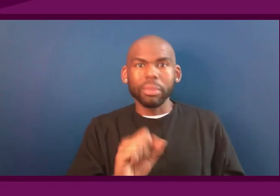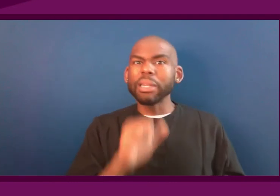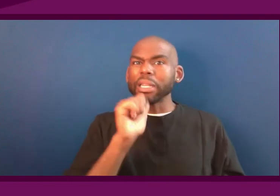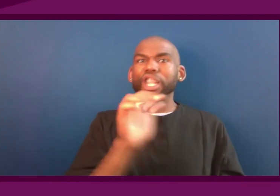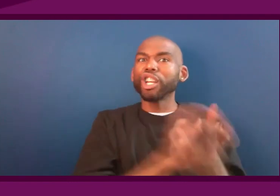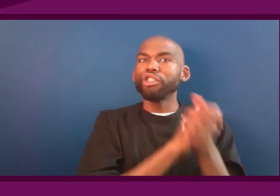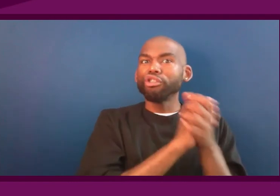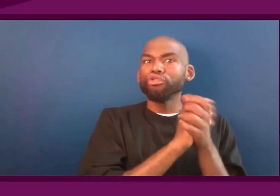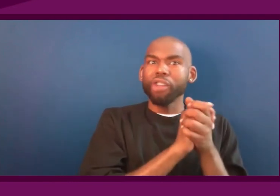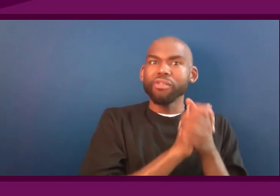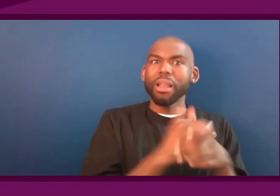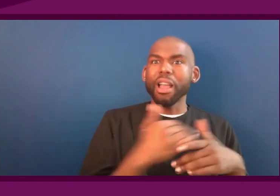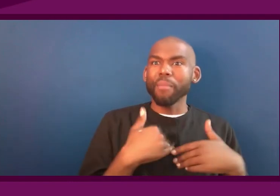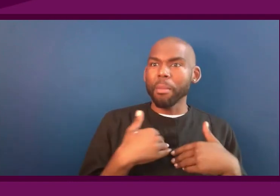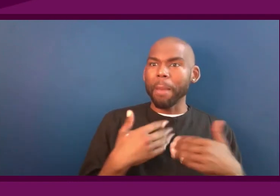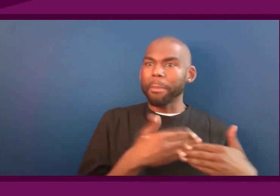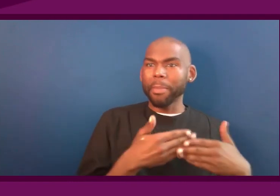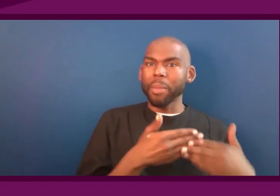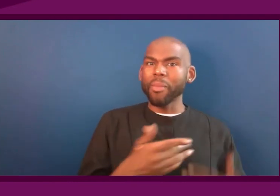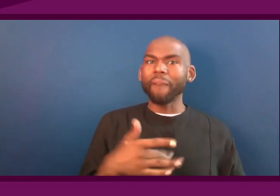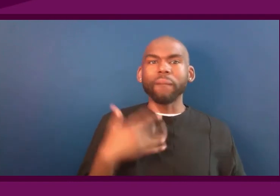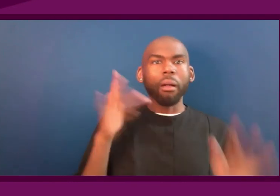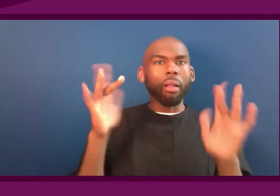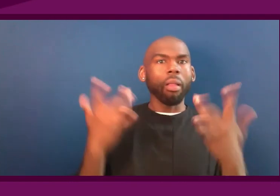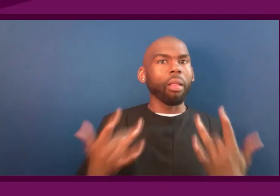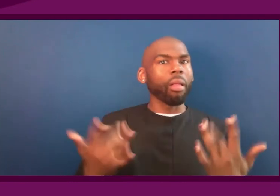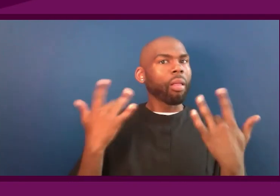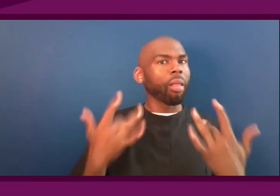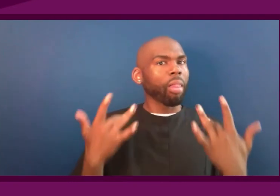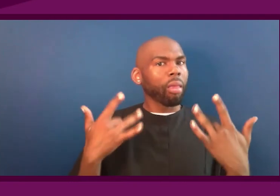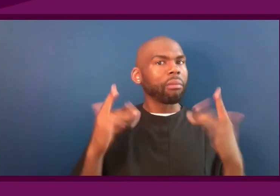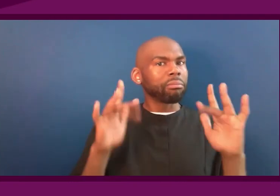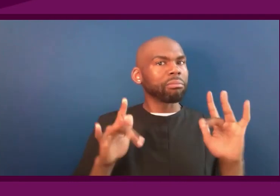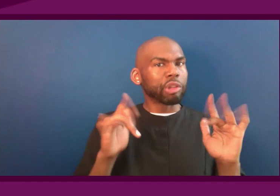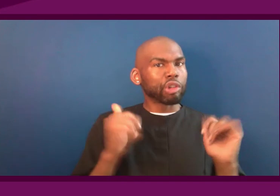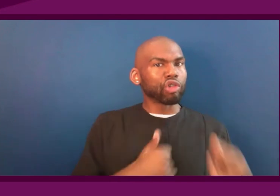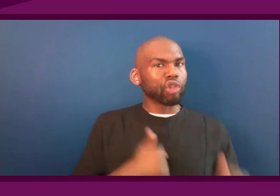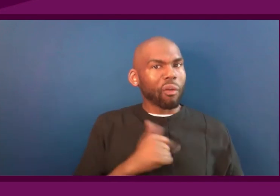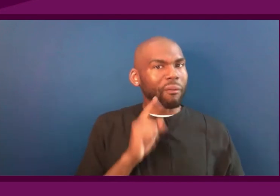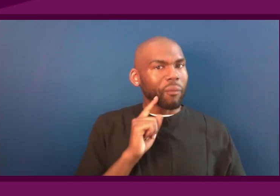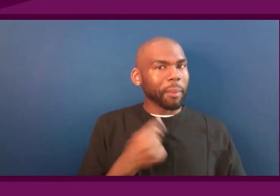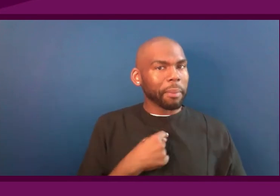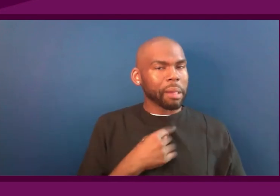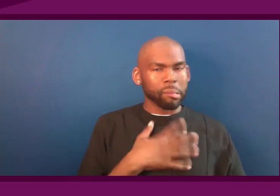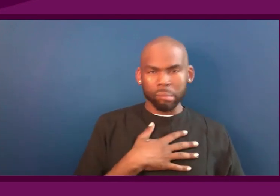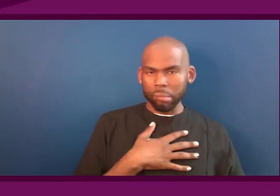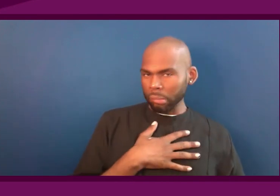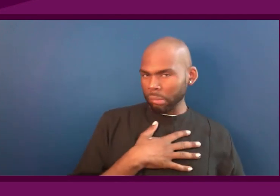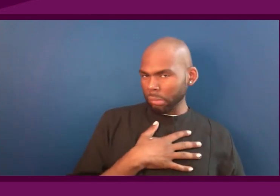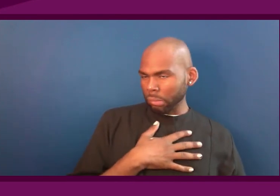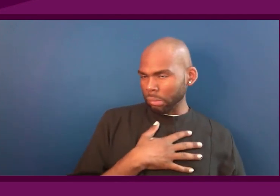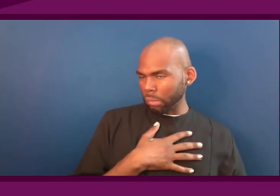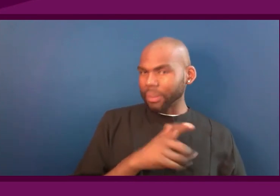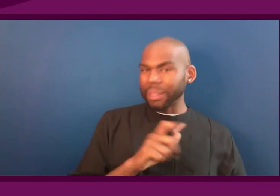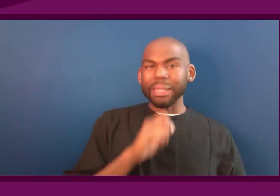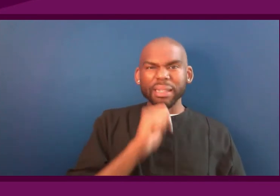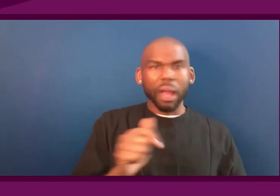Absolutely. I was just saying on our last episode, how people with disabilities have to do so much to